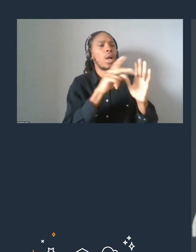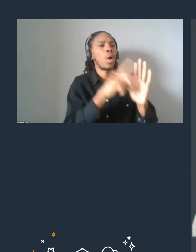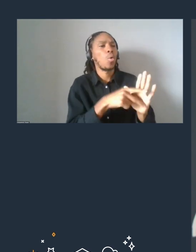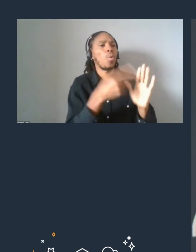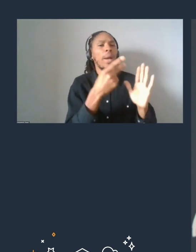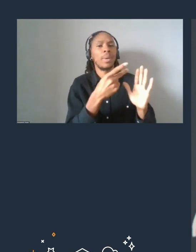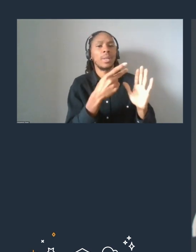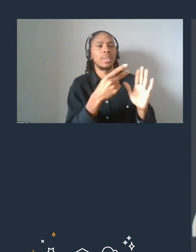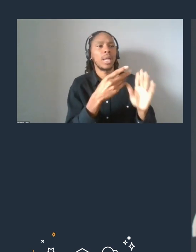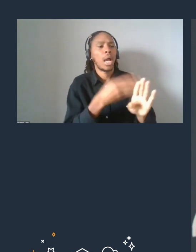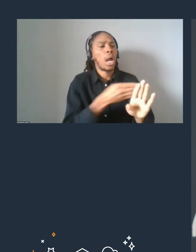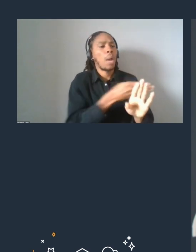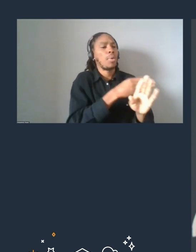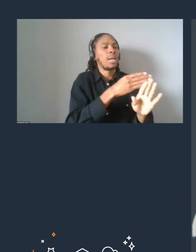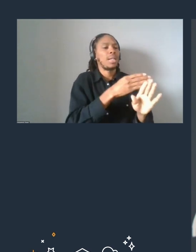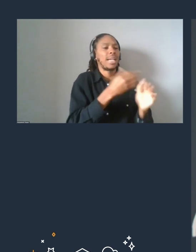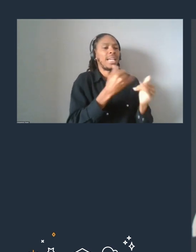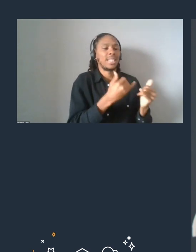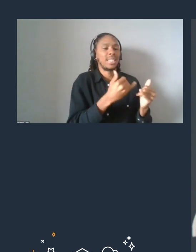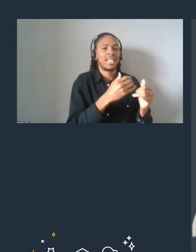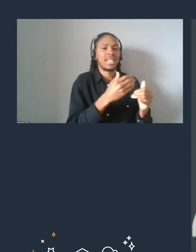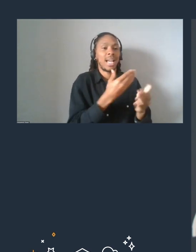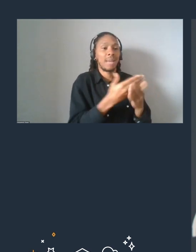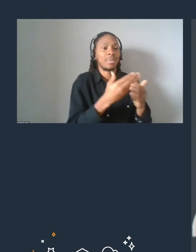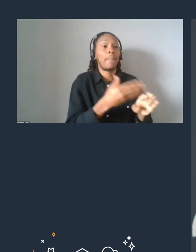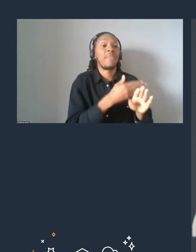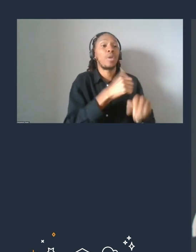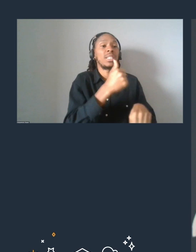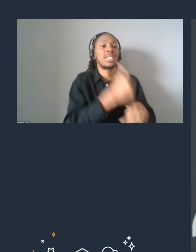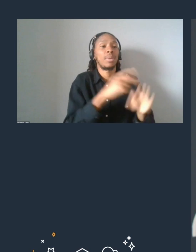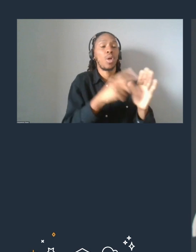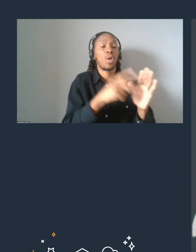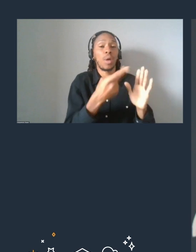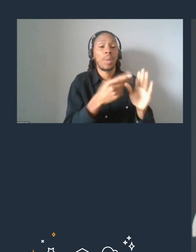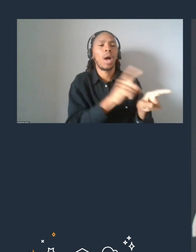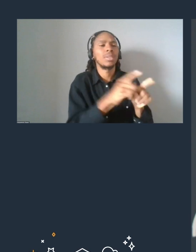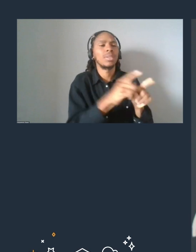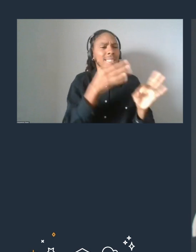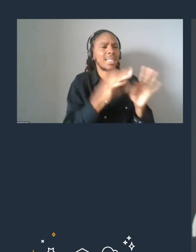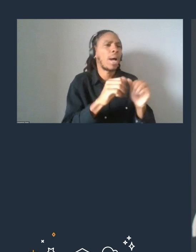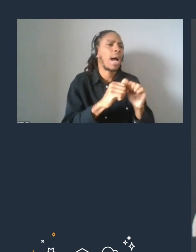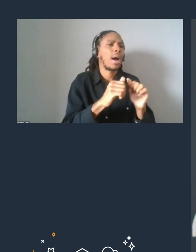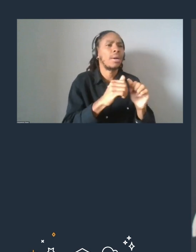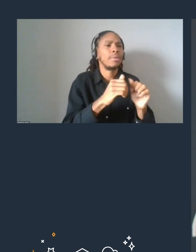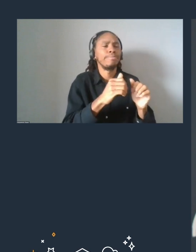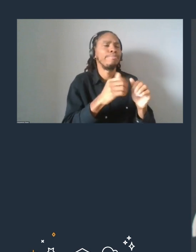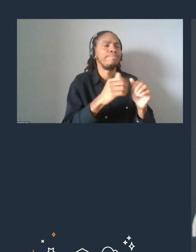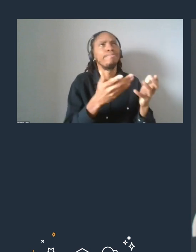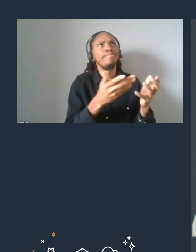before you set up the replication and also a simple way for you to replicate petabytes